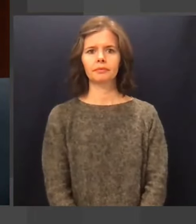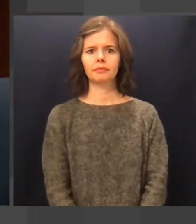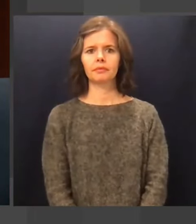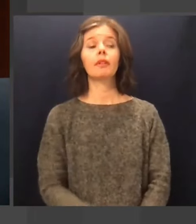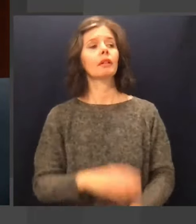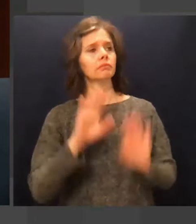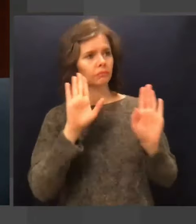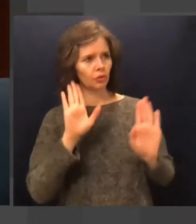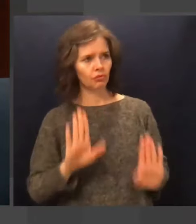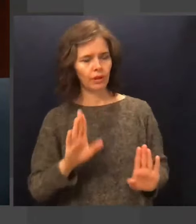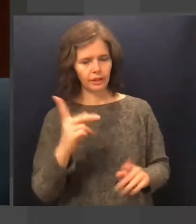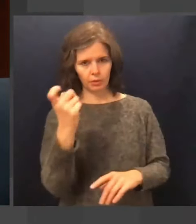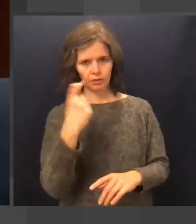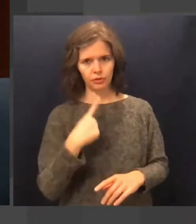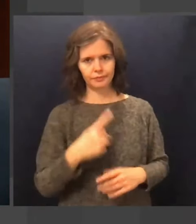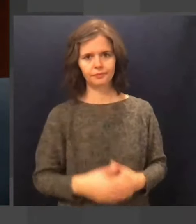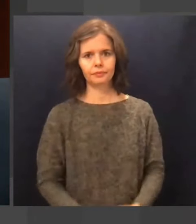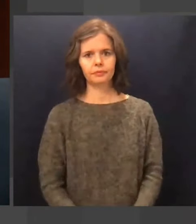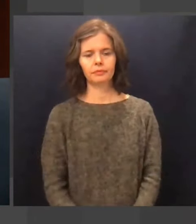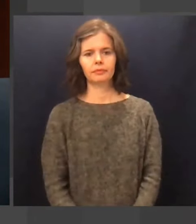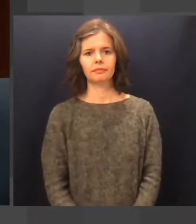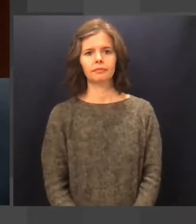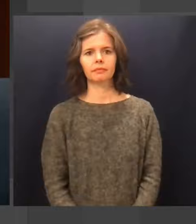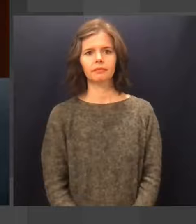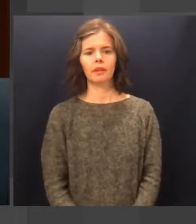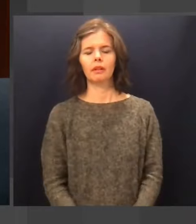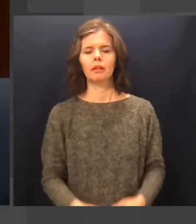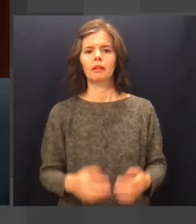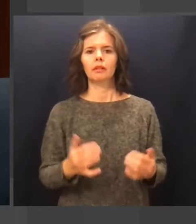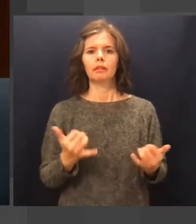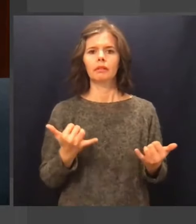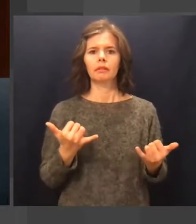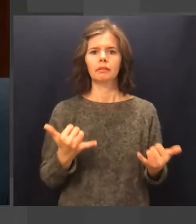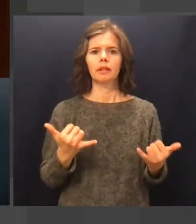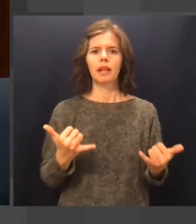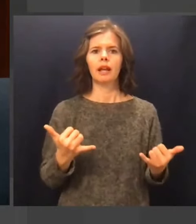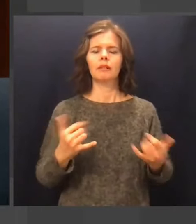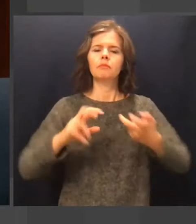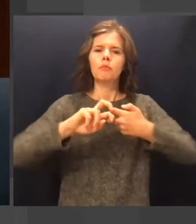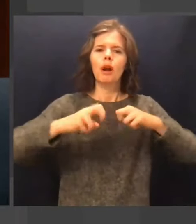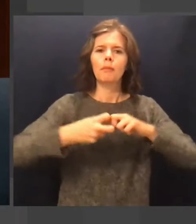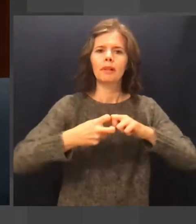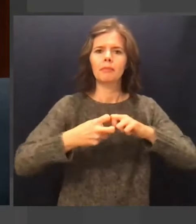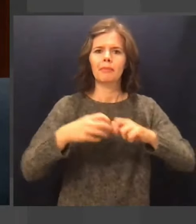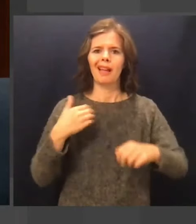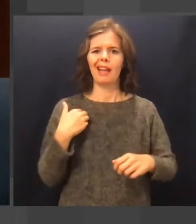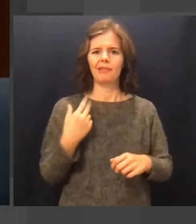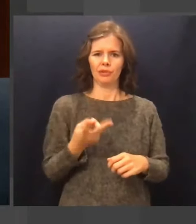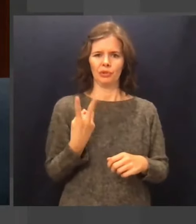QUESTION.